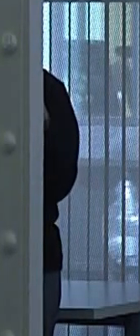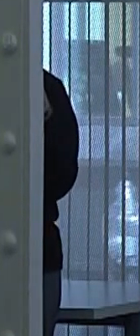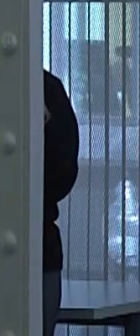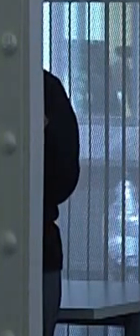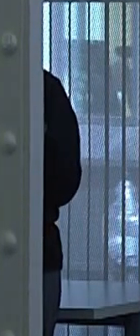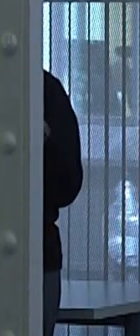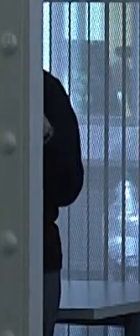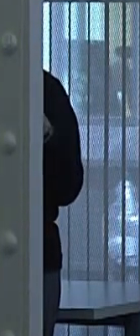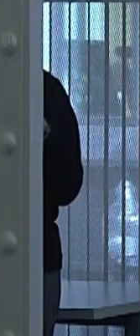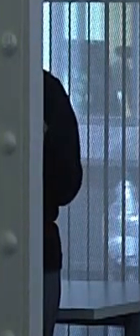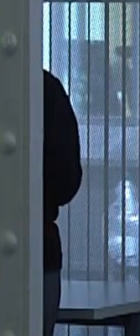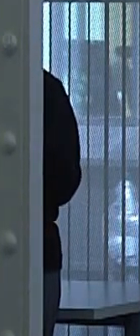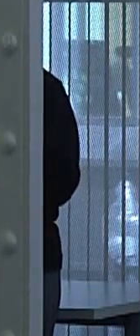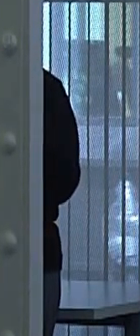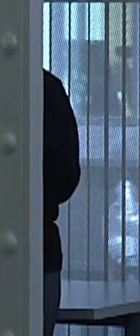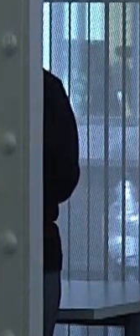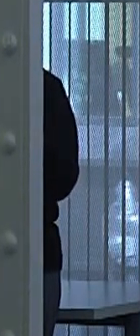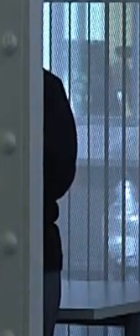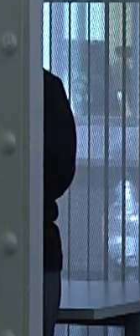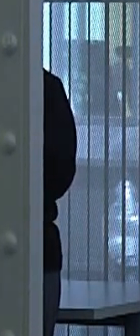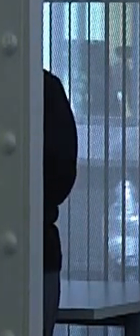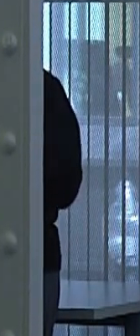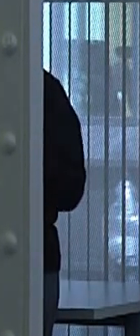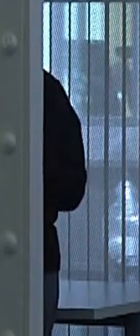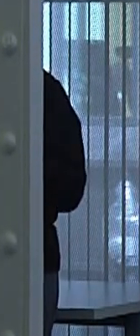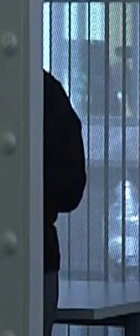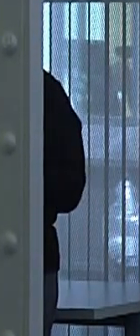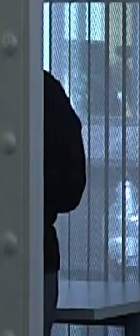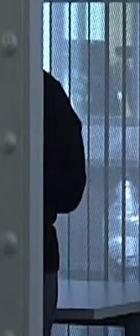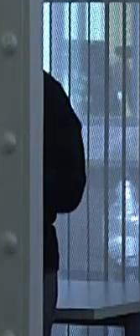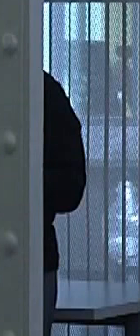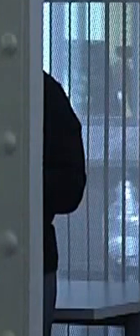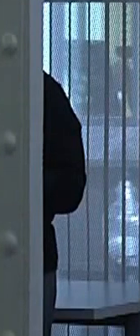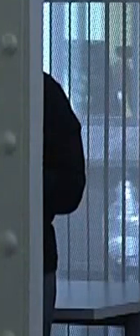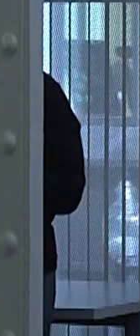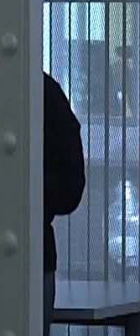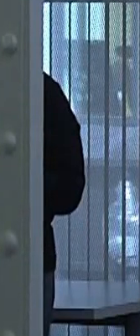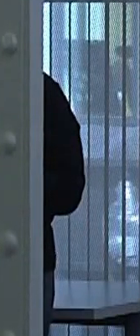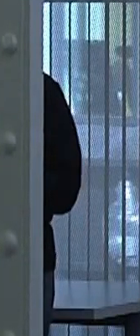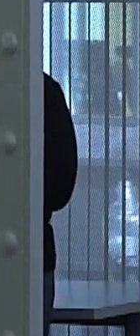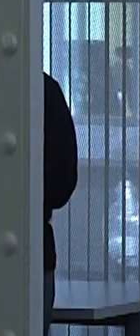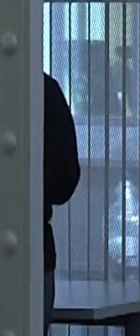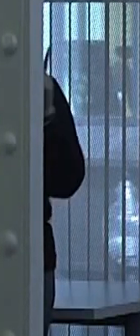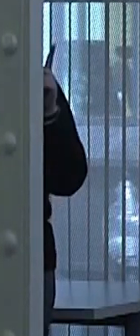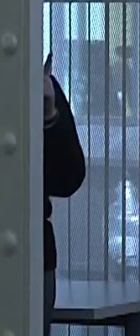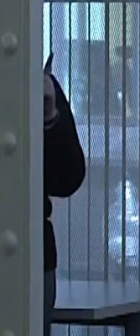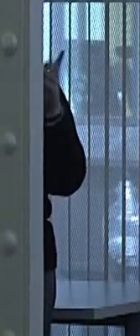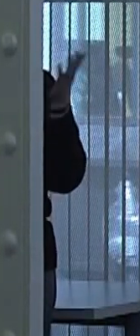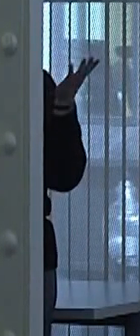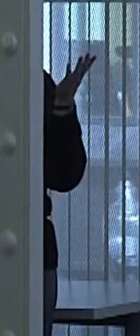and so it's our tax dollars as US citizens that are paying for these racial and ethnically